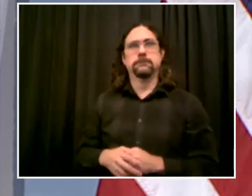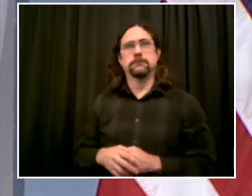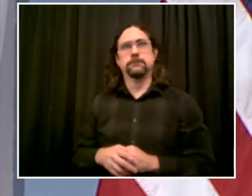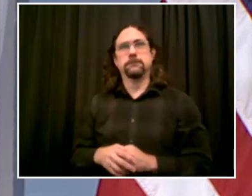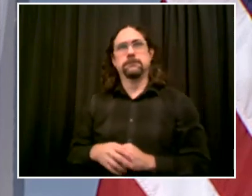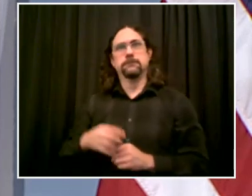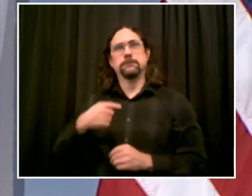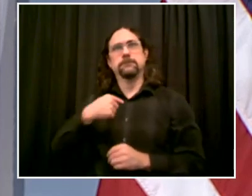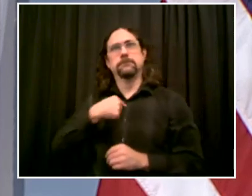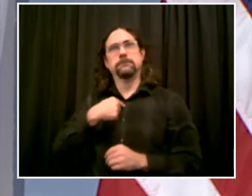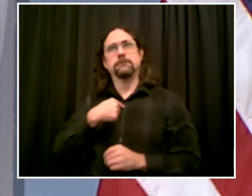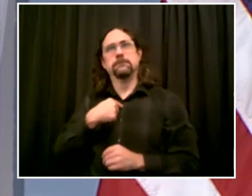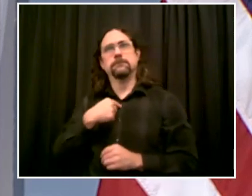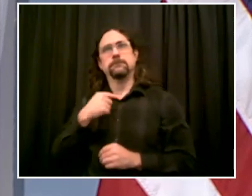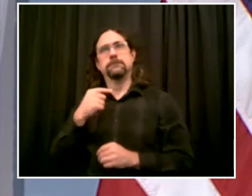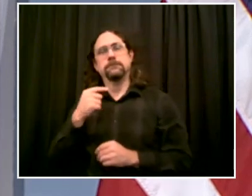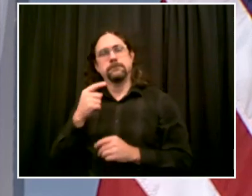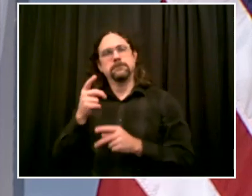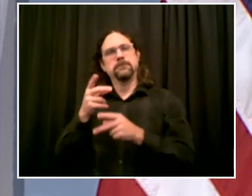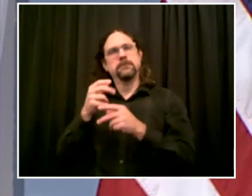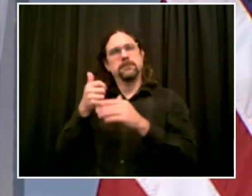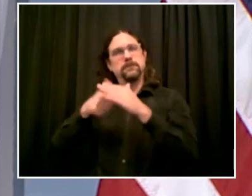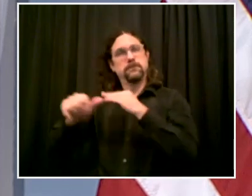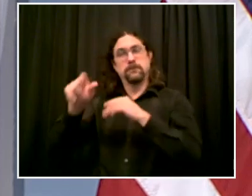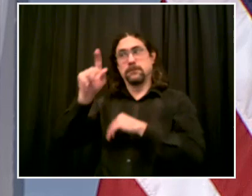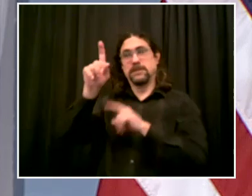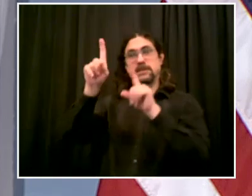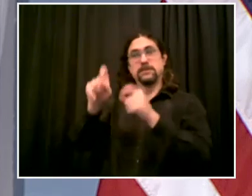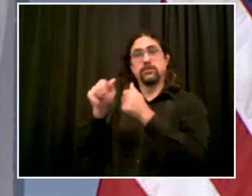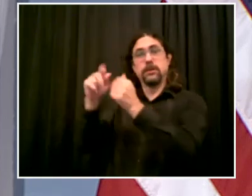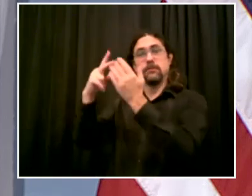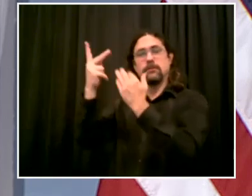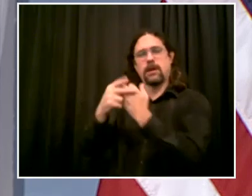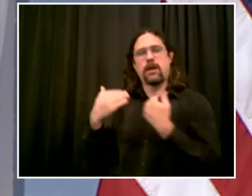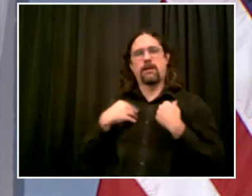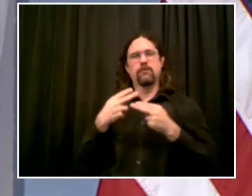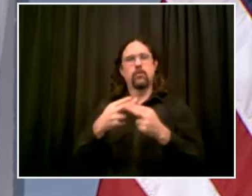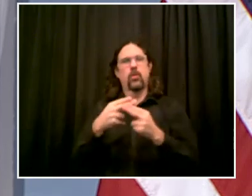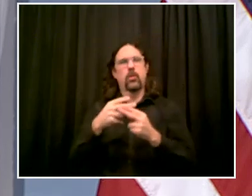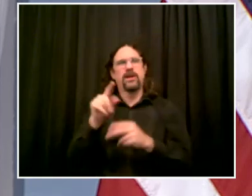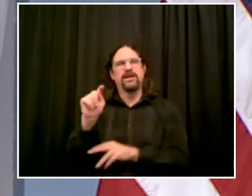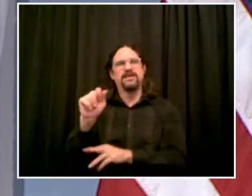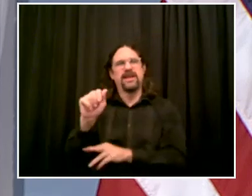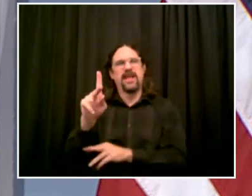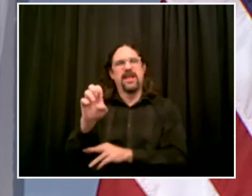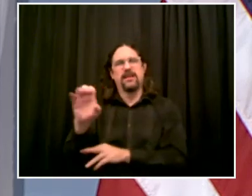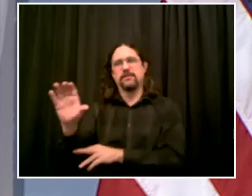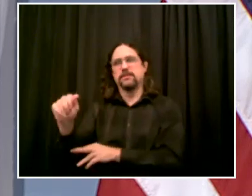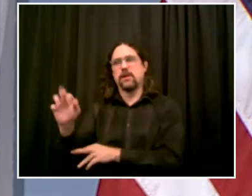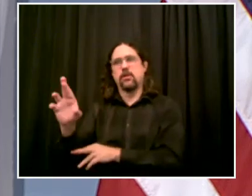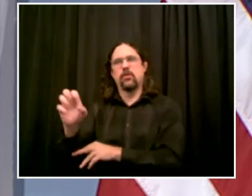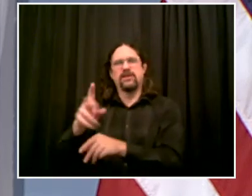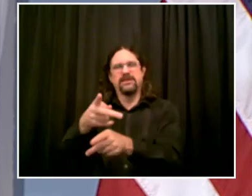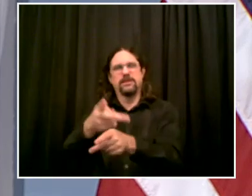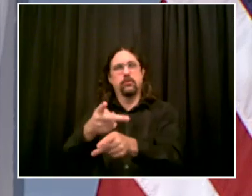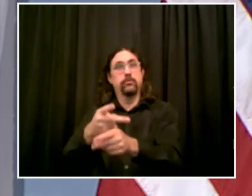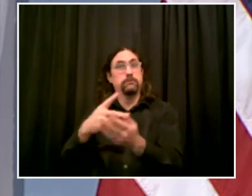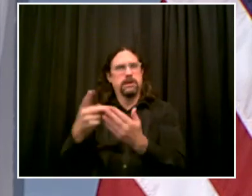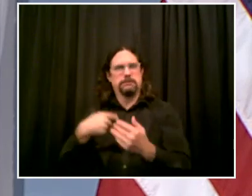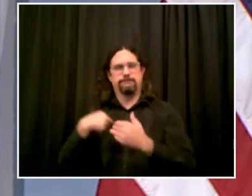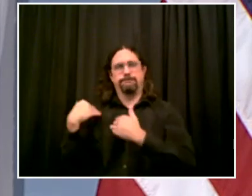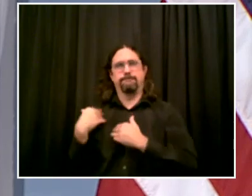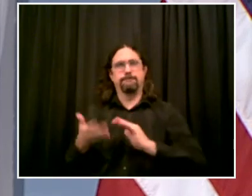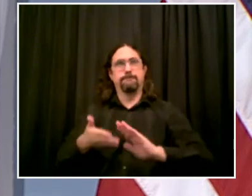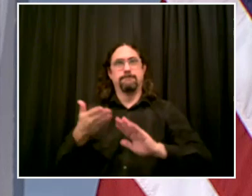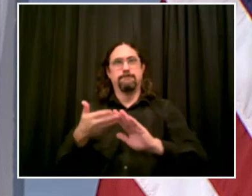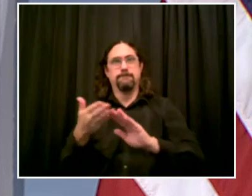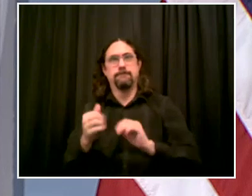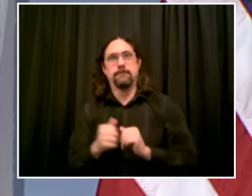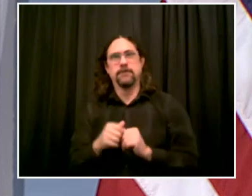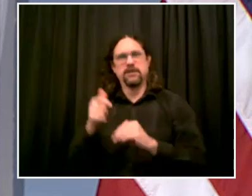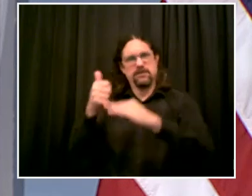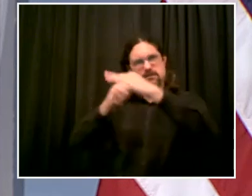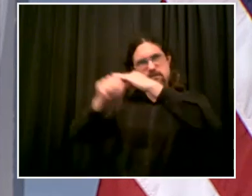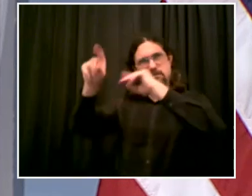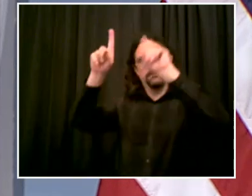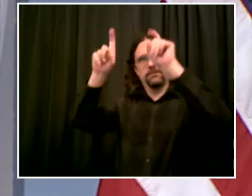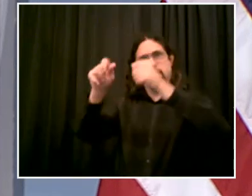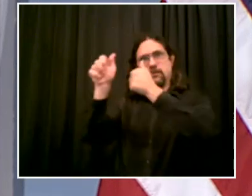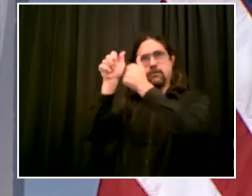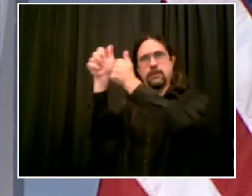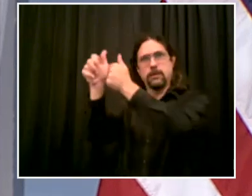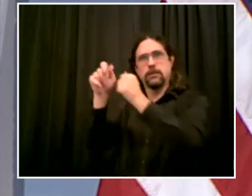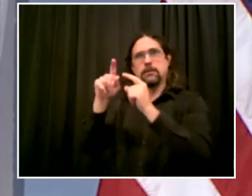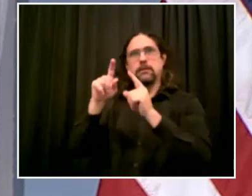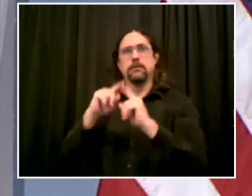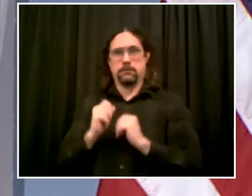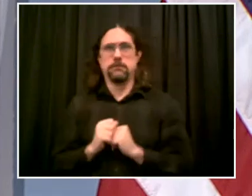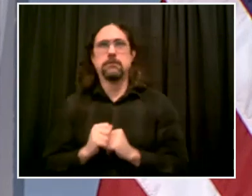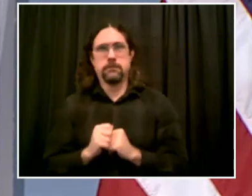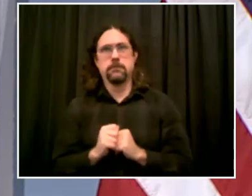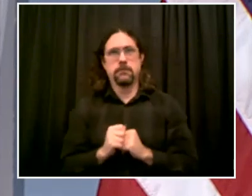MR. MAYOR.